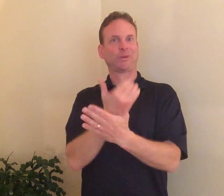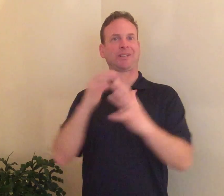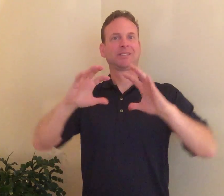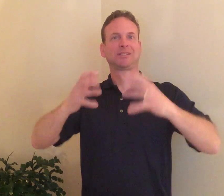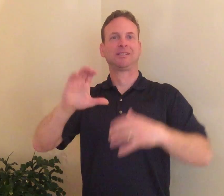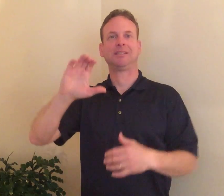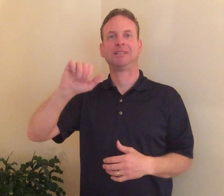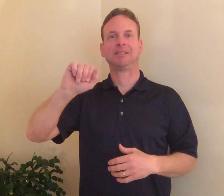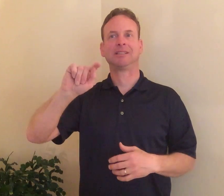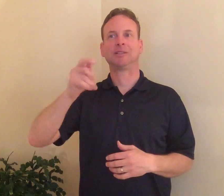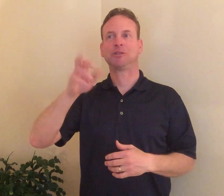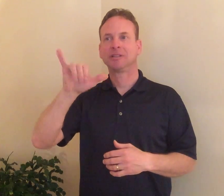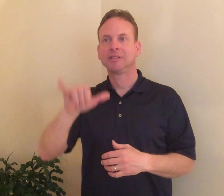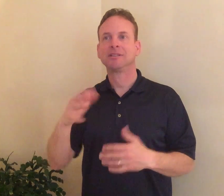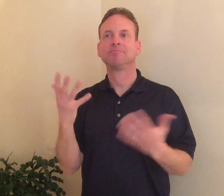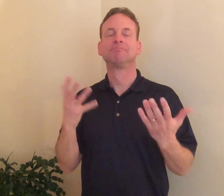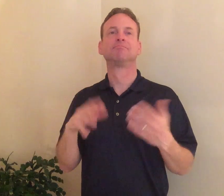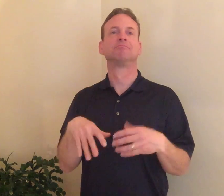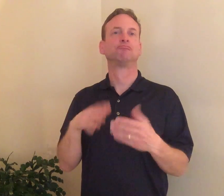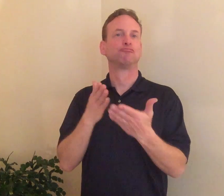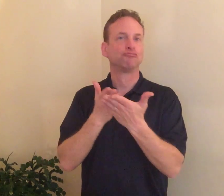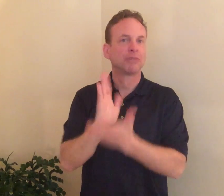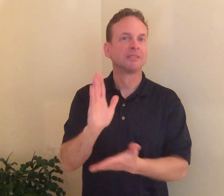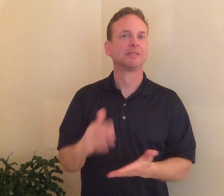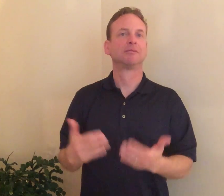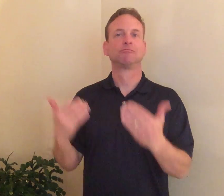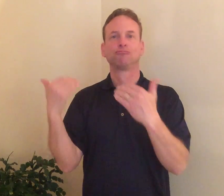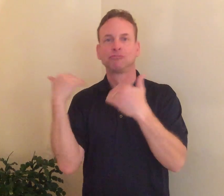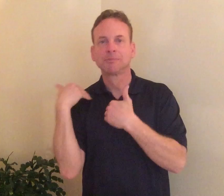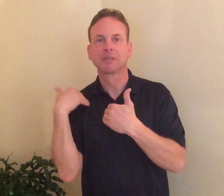of membership, including their rights, responsibilities, and so forth.